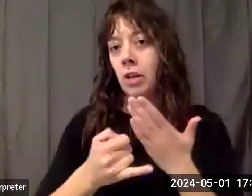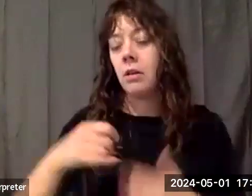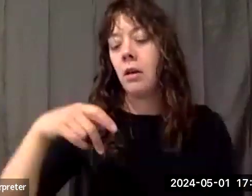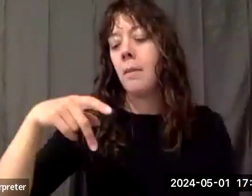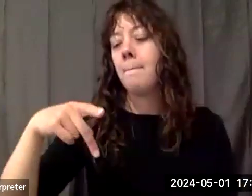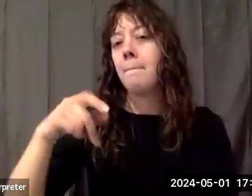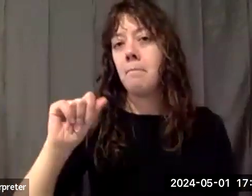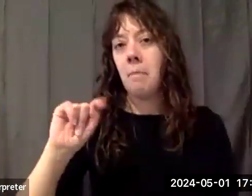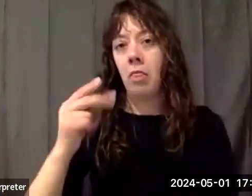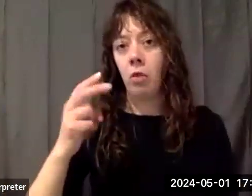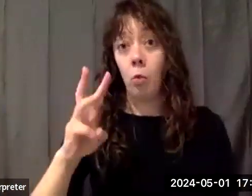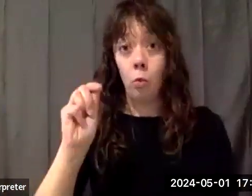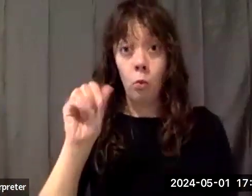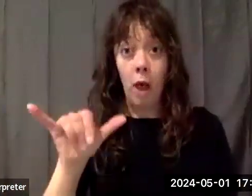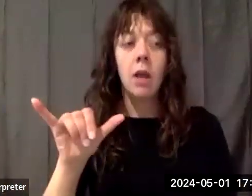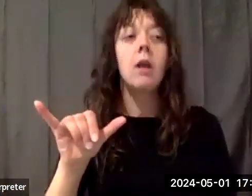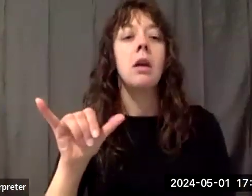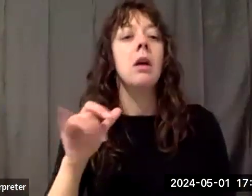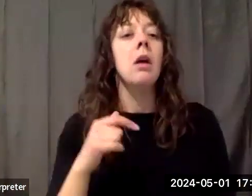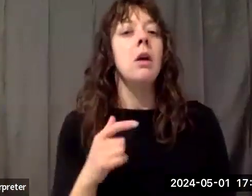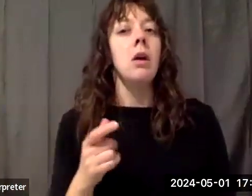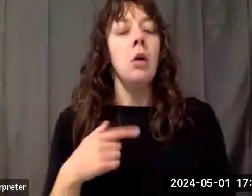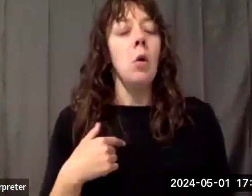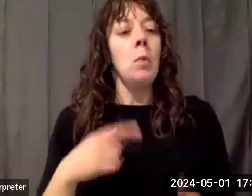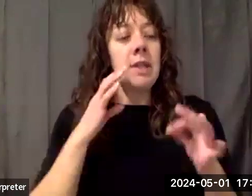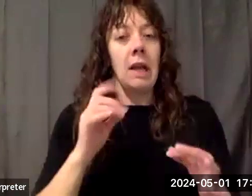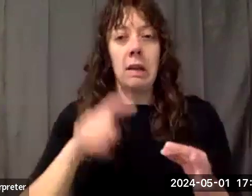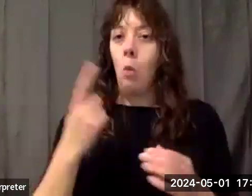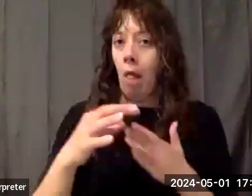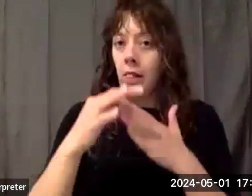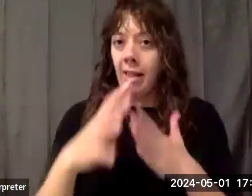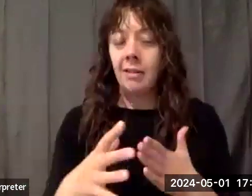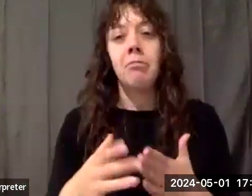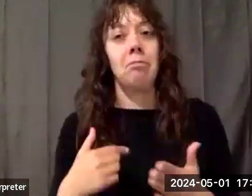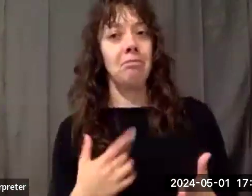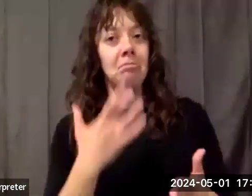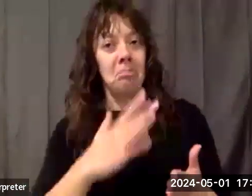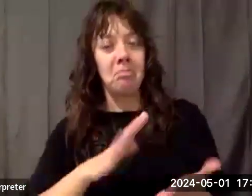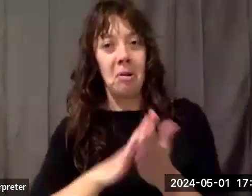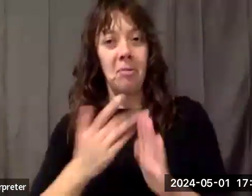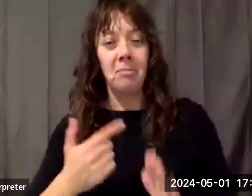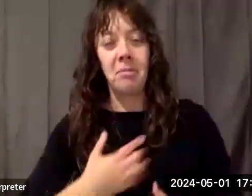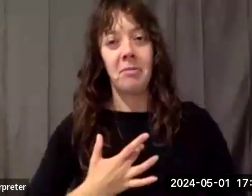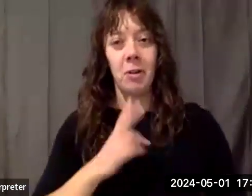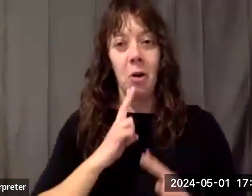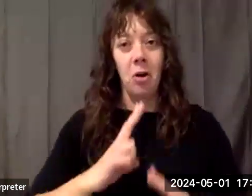And I had the opportunity and was for the opportunity to be that leader. And then I was also for many resources